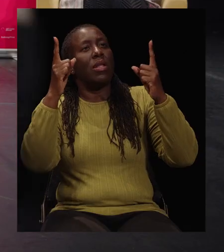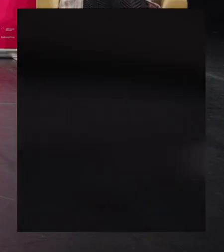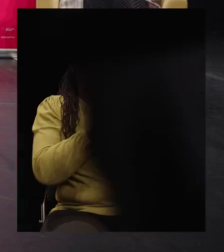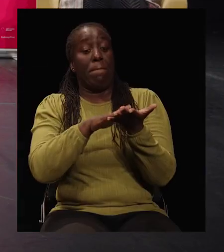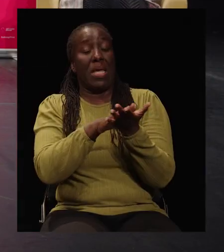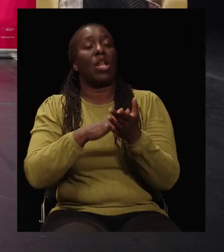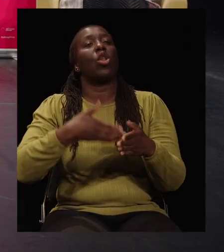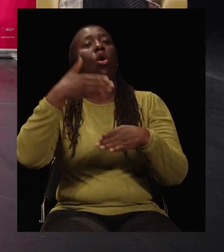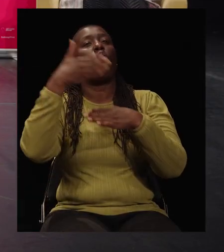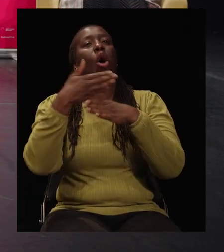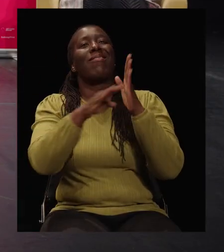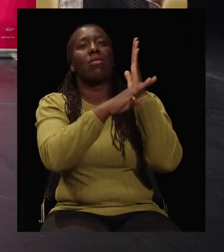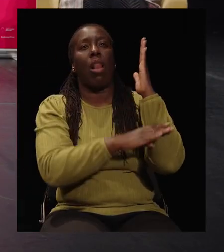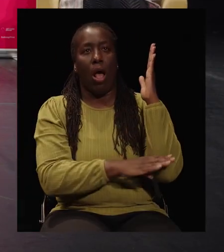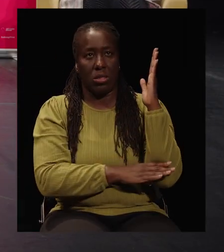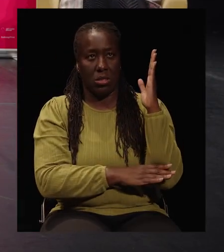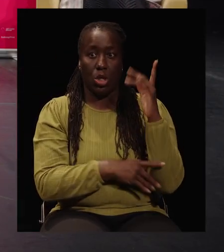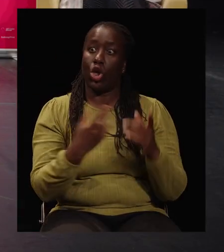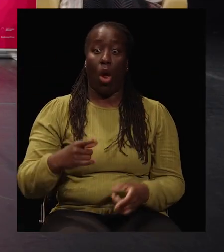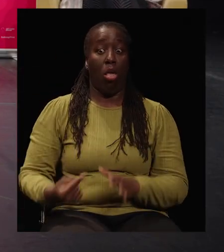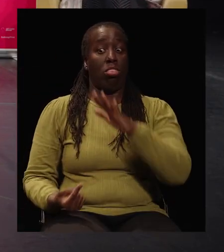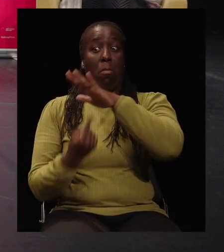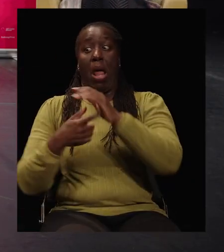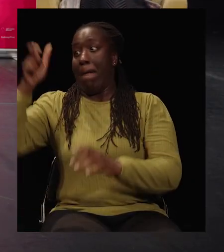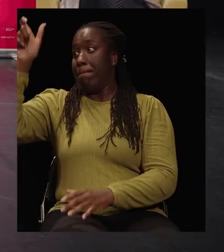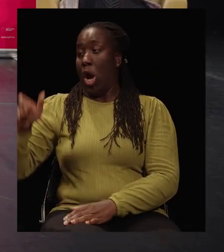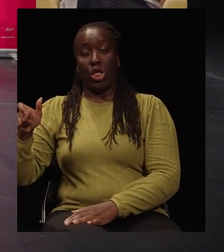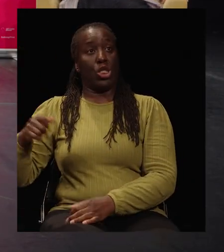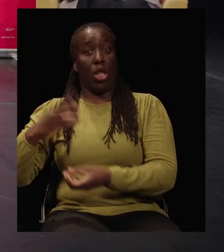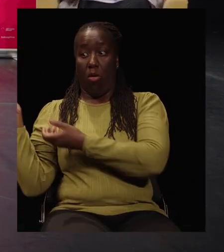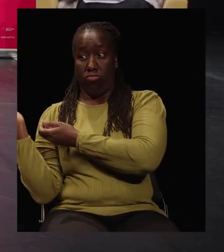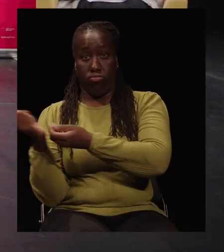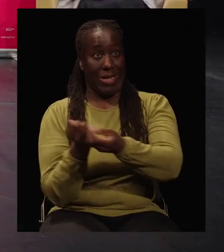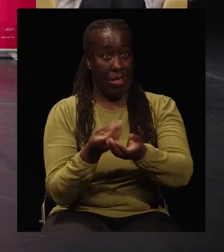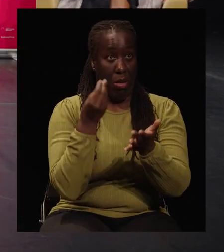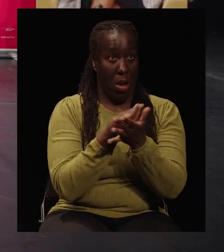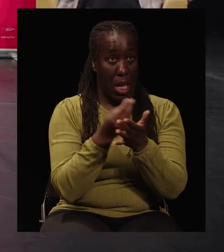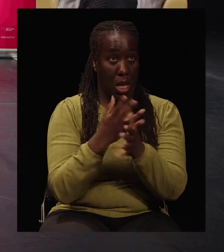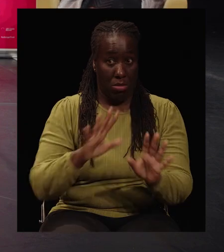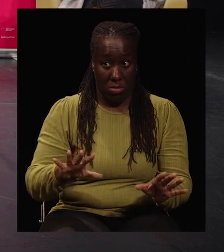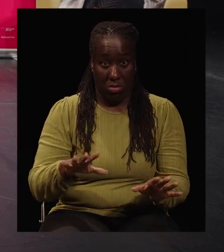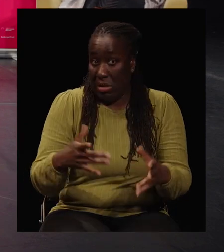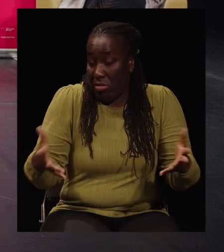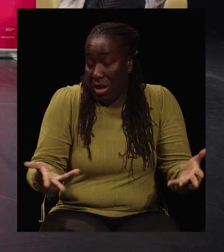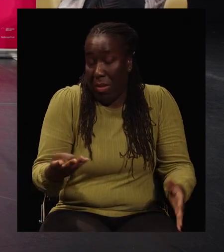that's related to what the main breadwinner in your house did for an occupation at 14. But you're right, it's a broad term